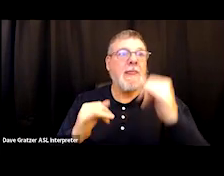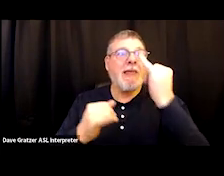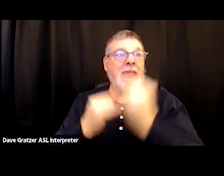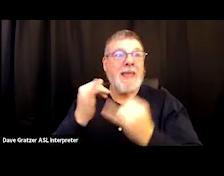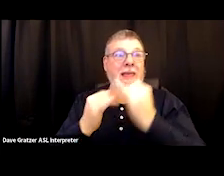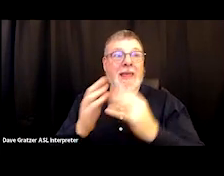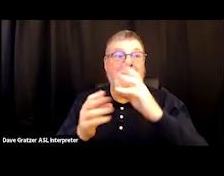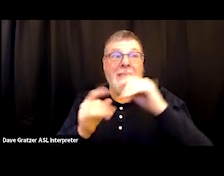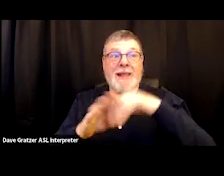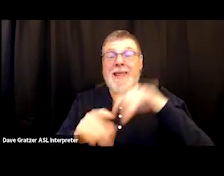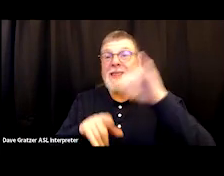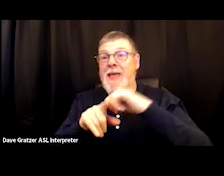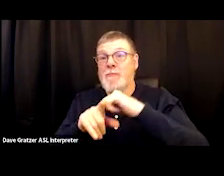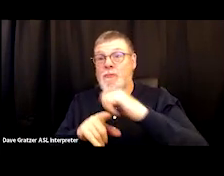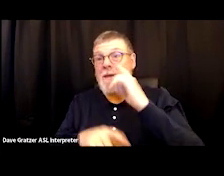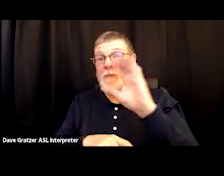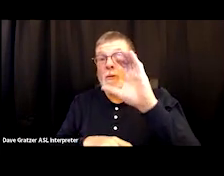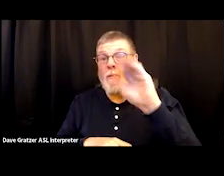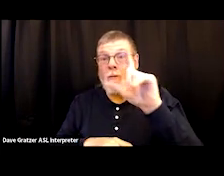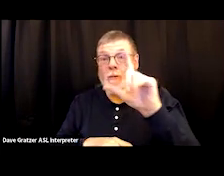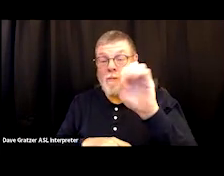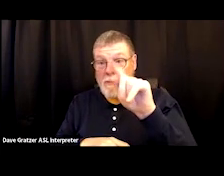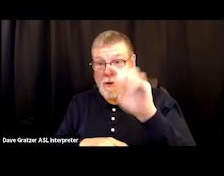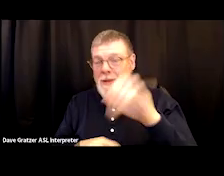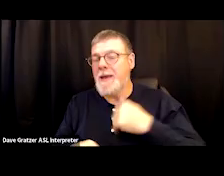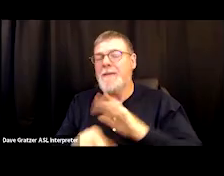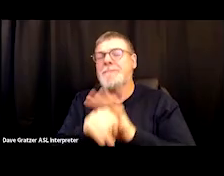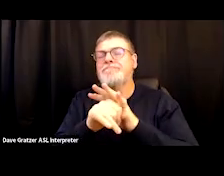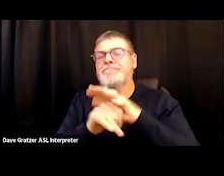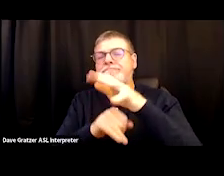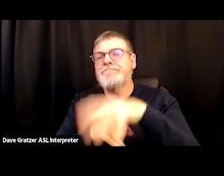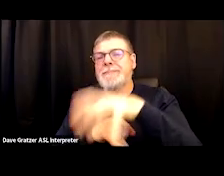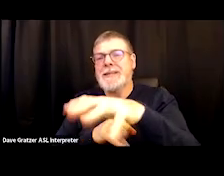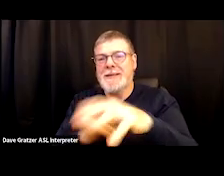in the practice case for Colette, there were tons of examples that provided